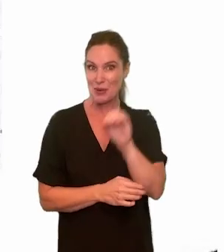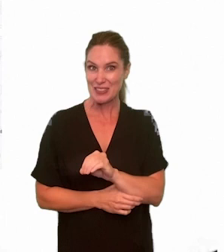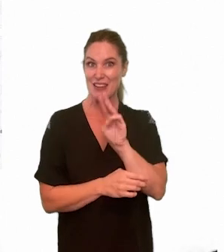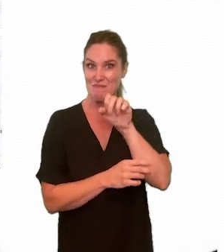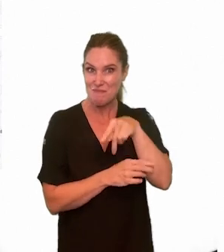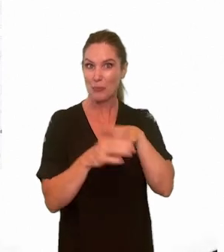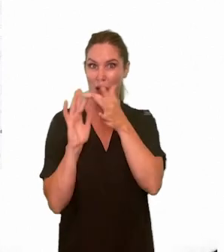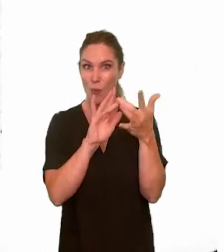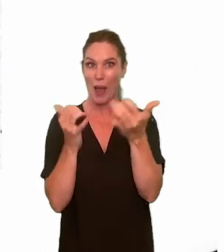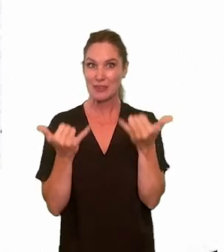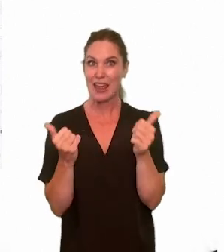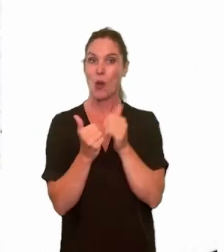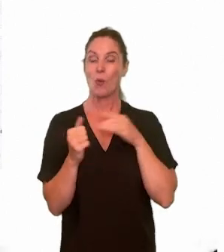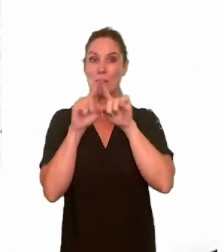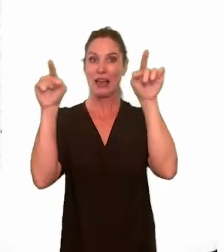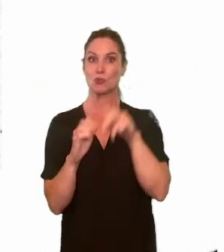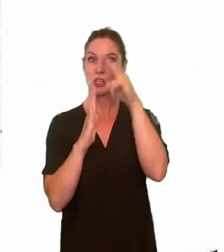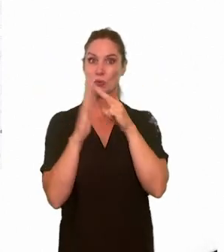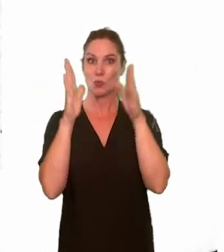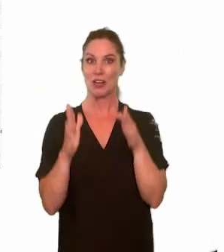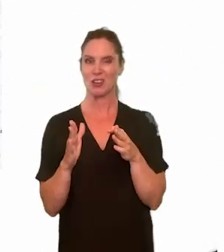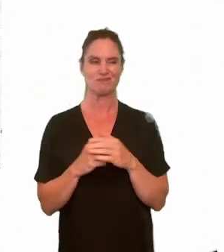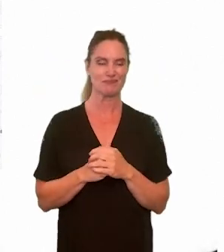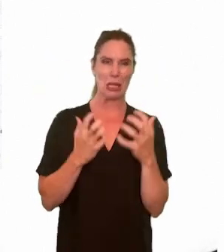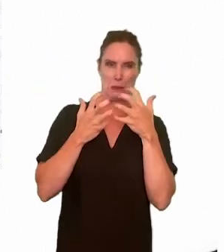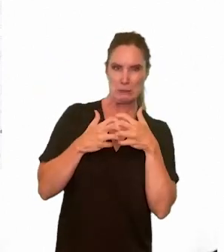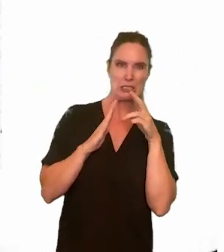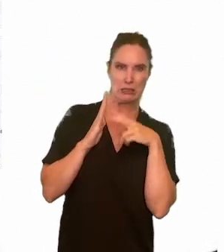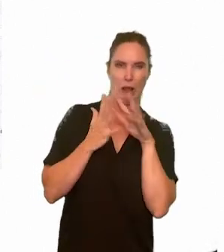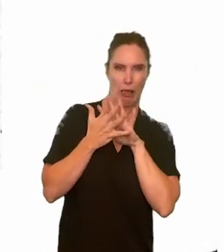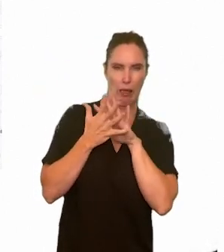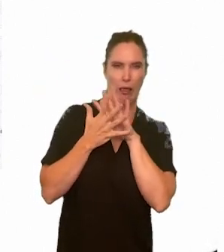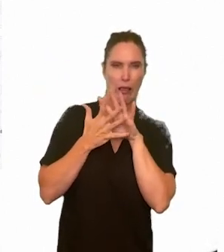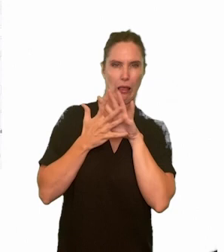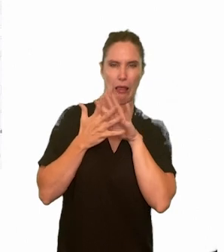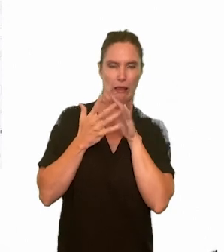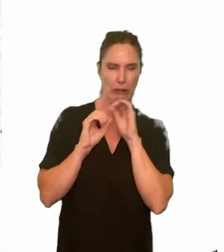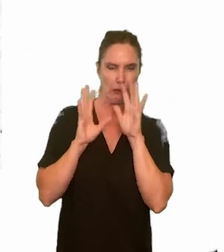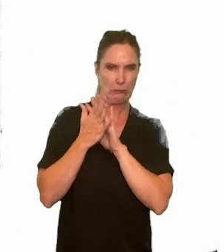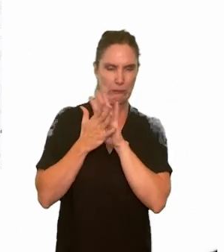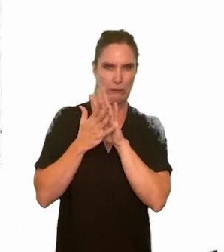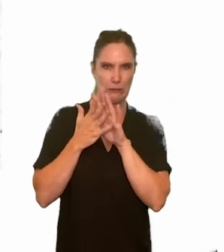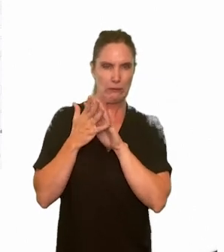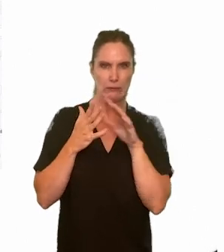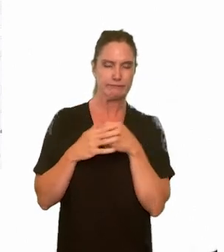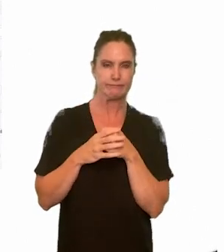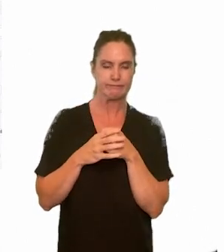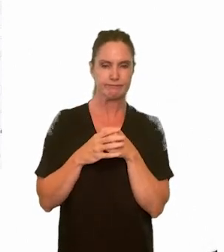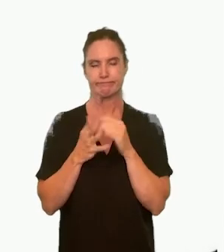(Computer) Clickable show street map radio menu item check submenu. Out of menu bar nav clickable. Blink. Blink. Blink.